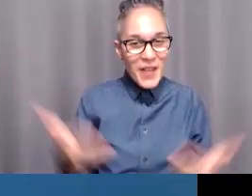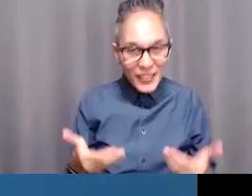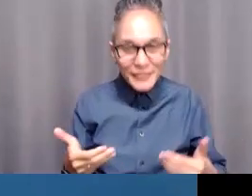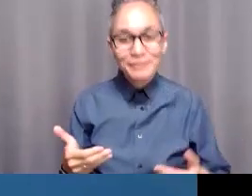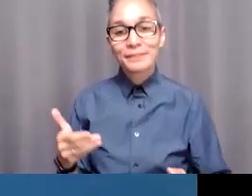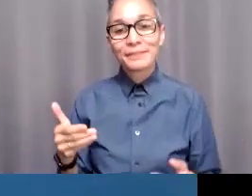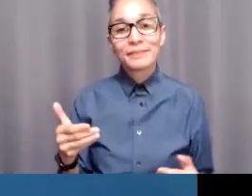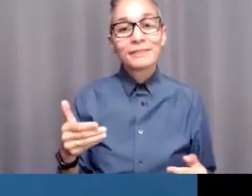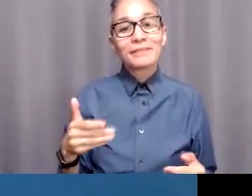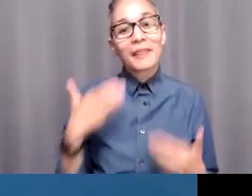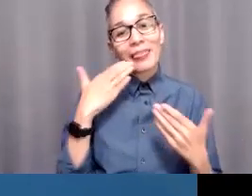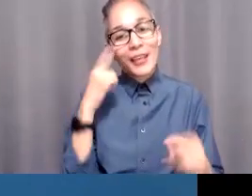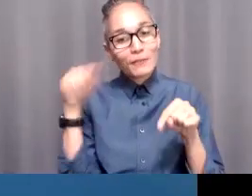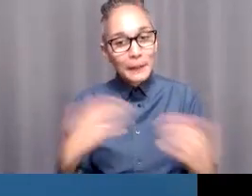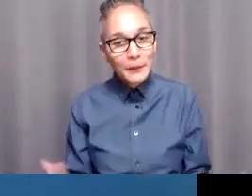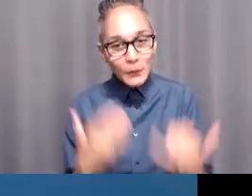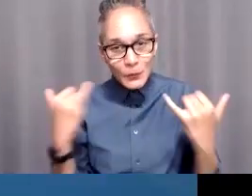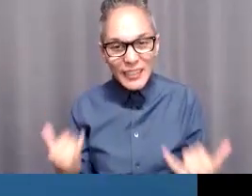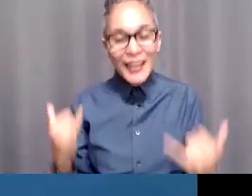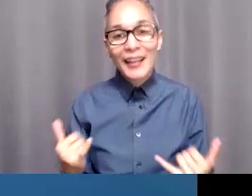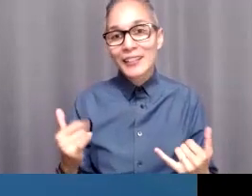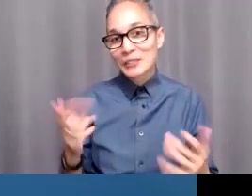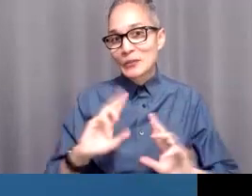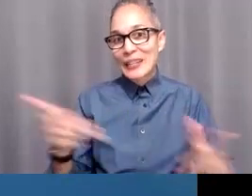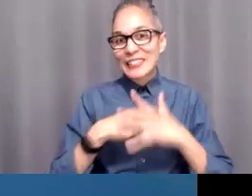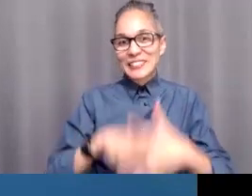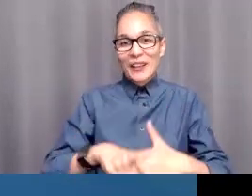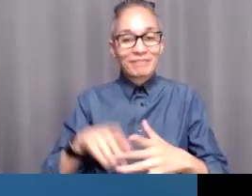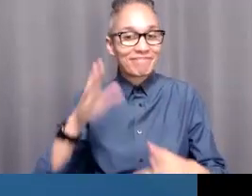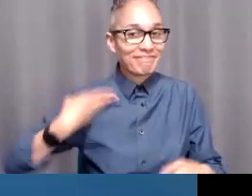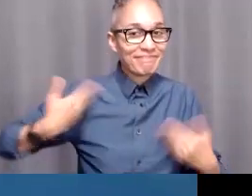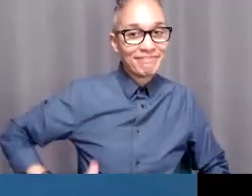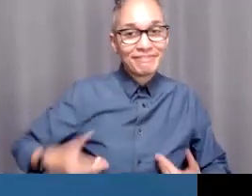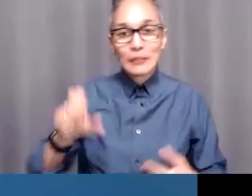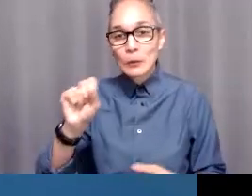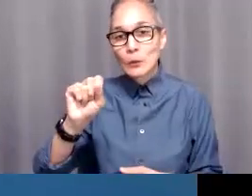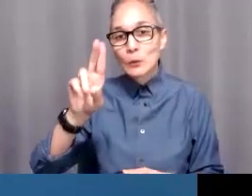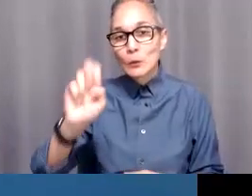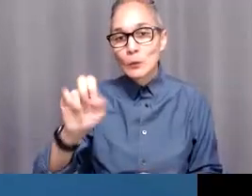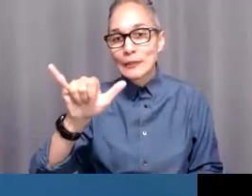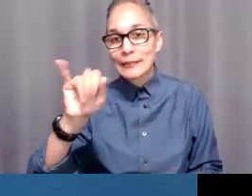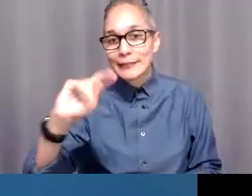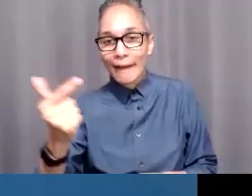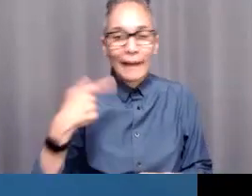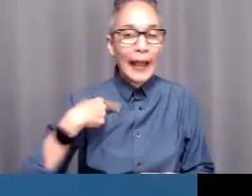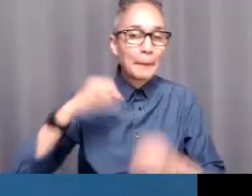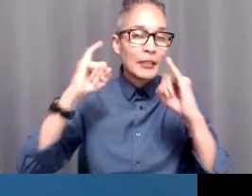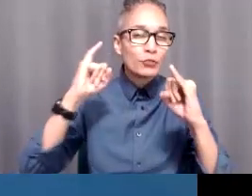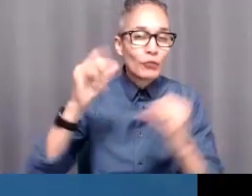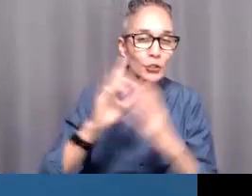Thank you for joining us today. We'll go ahead and get started. My name is Sue Yang. I'm the instructional designer here on campus.